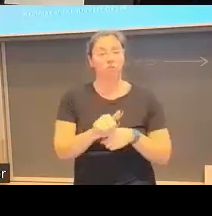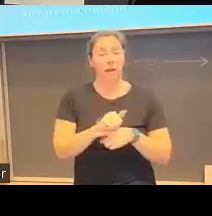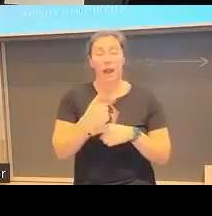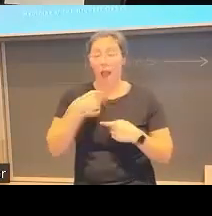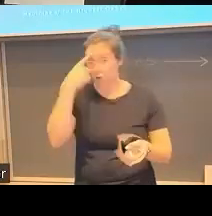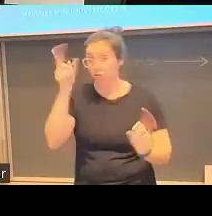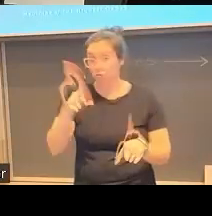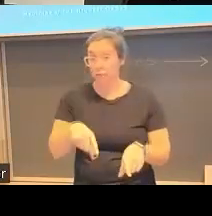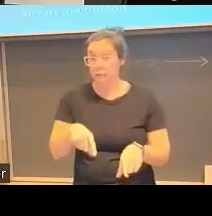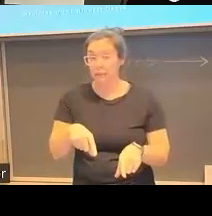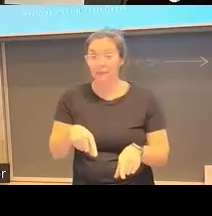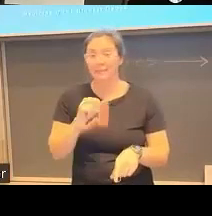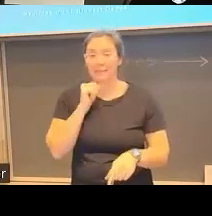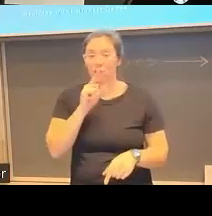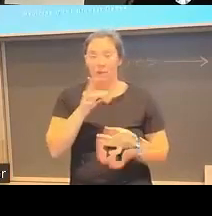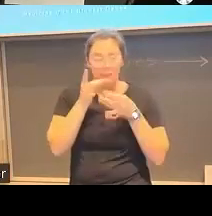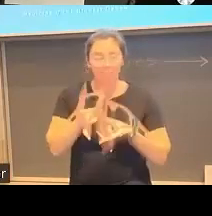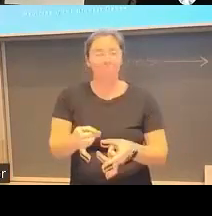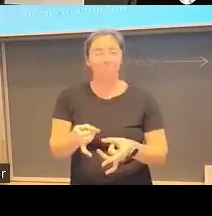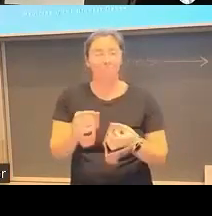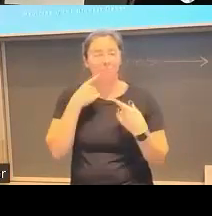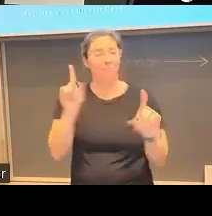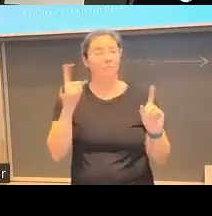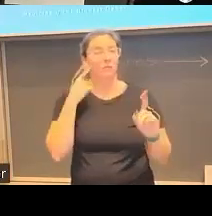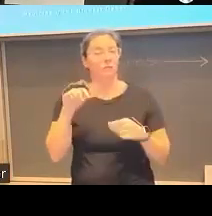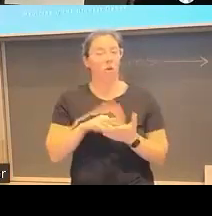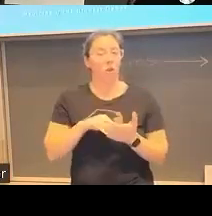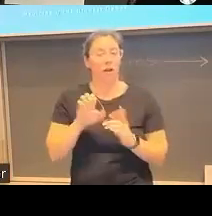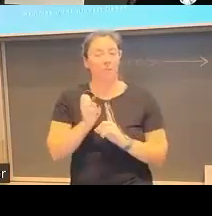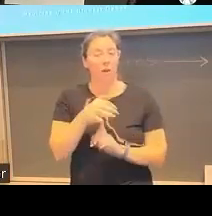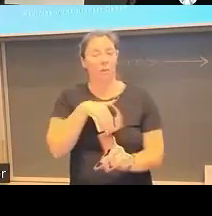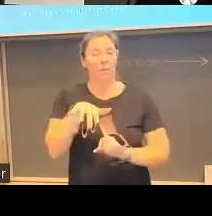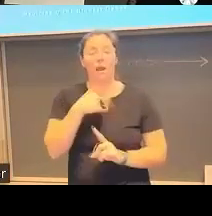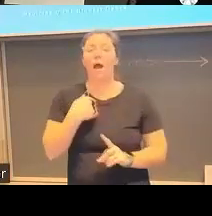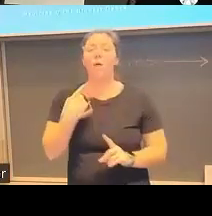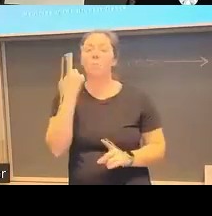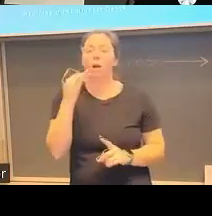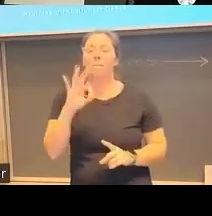that that's insufficient learning environment hearing us about faculty resources for faculty